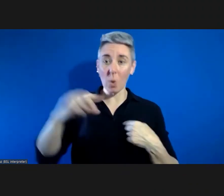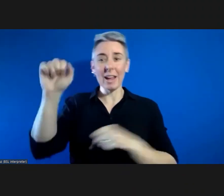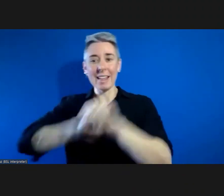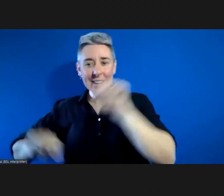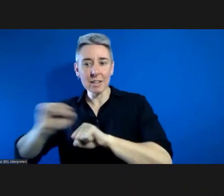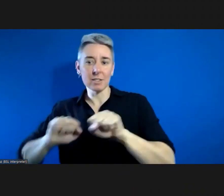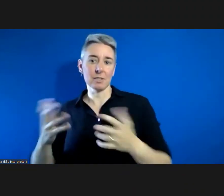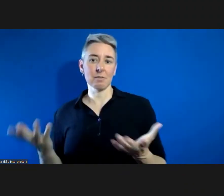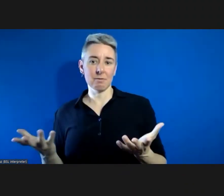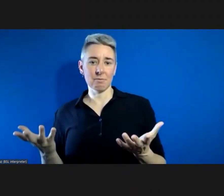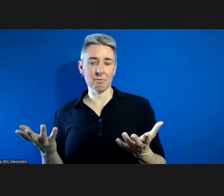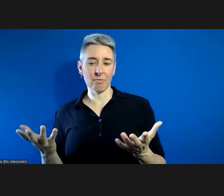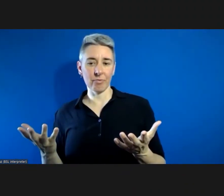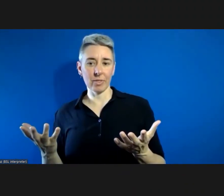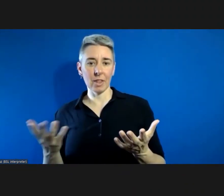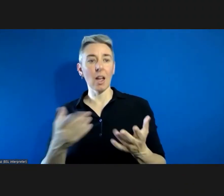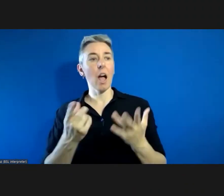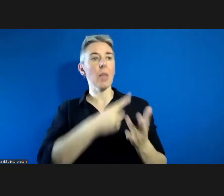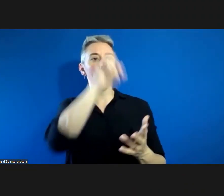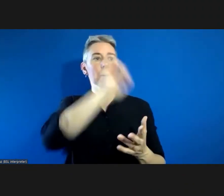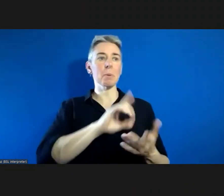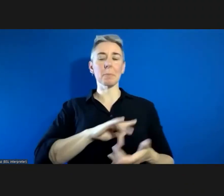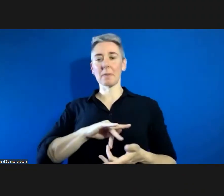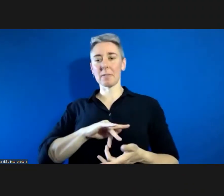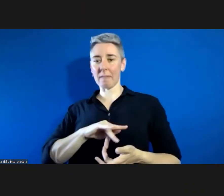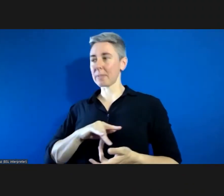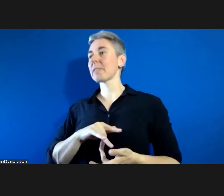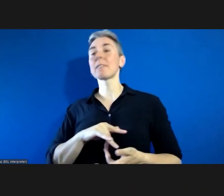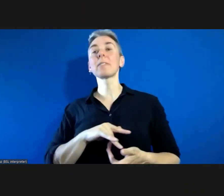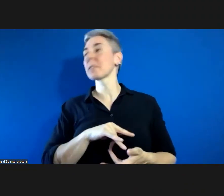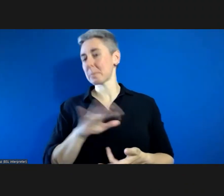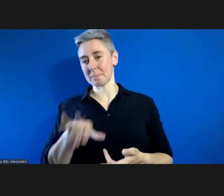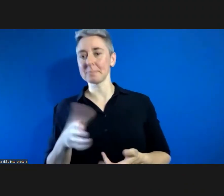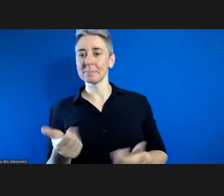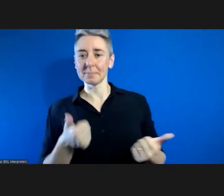to tell me how to engage my own community. And this led me to one conclusion, I'm afraid,